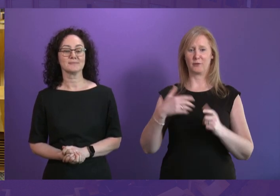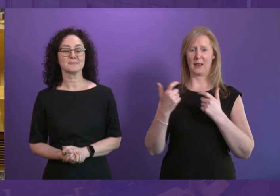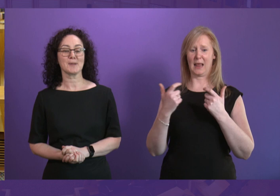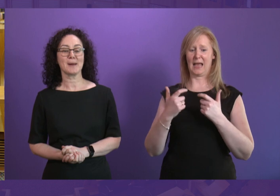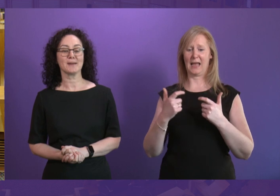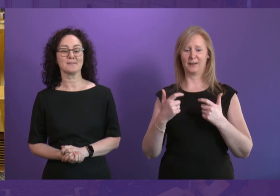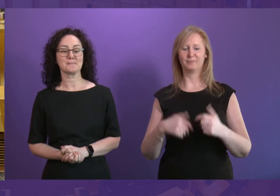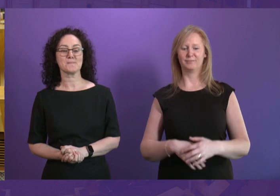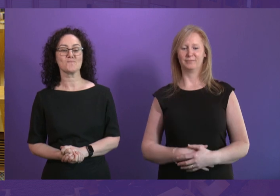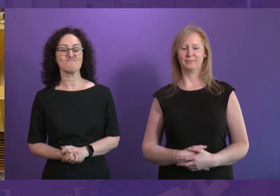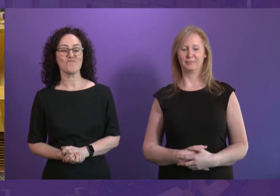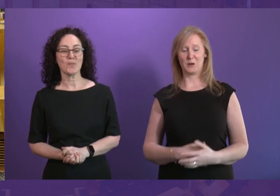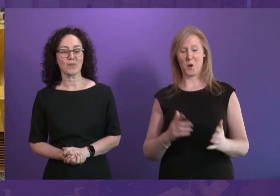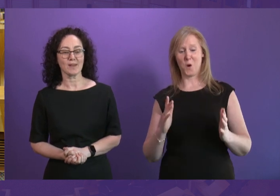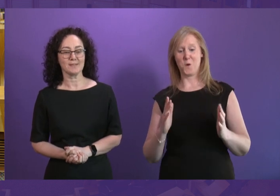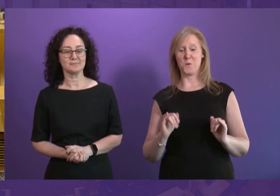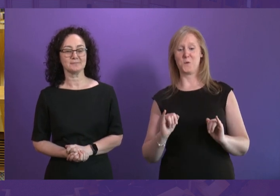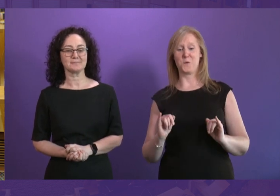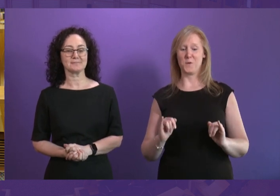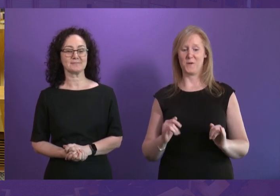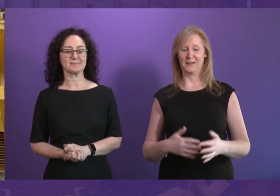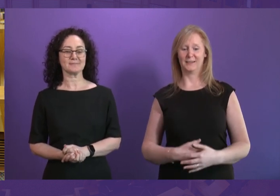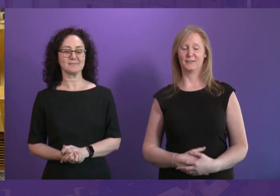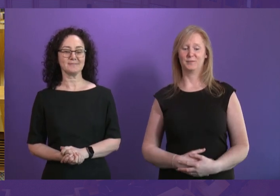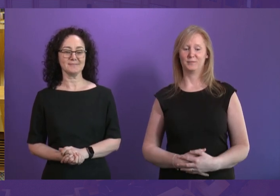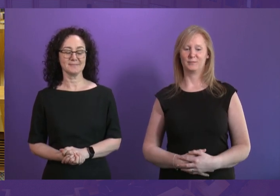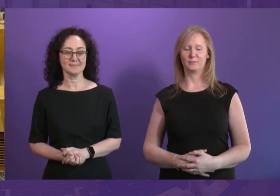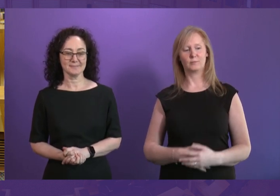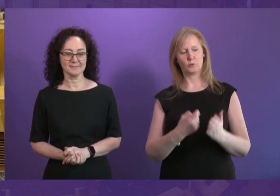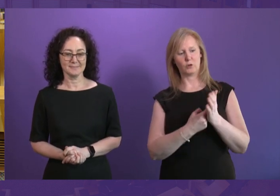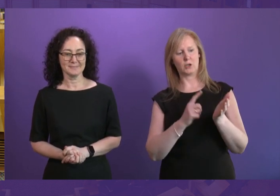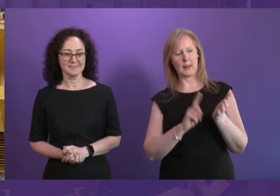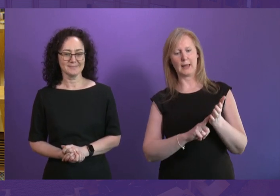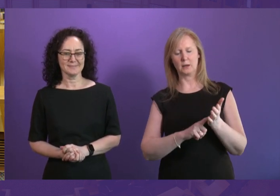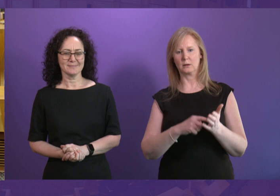The Presiding Officer: I call Richard Leonard. Order, please.